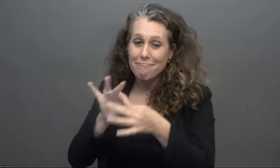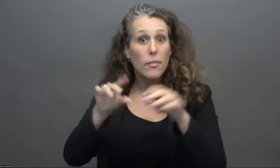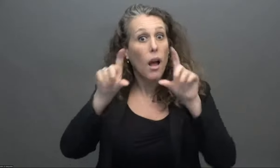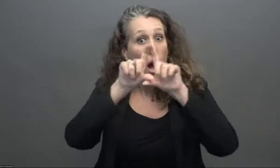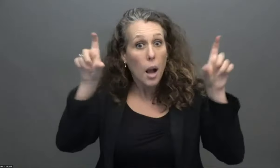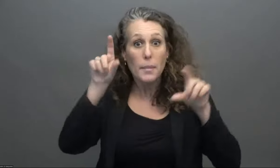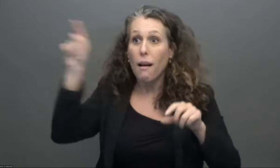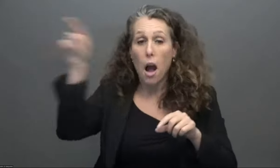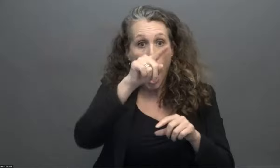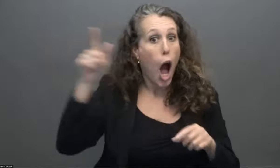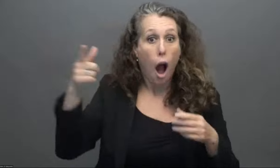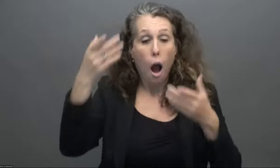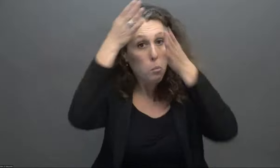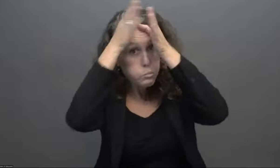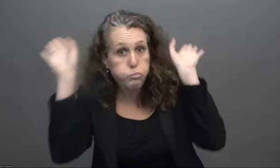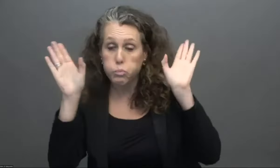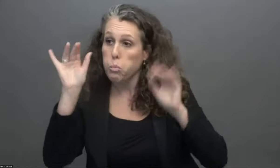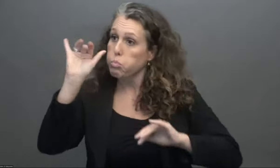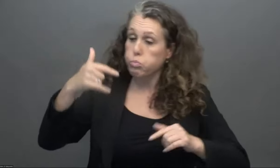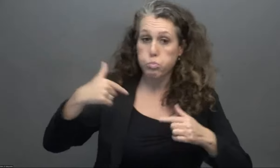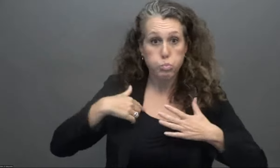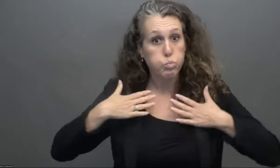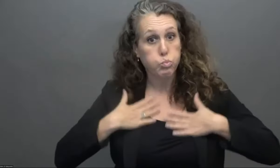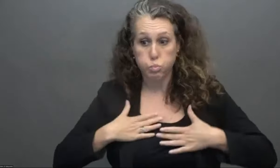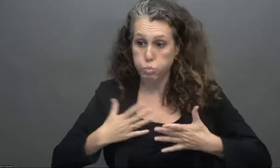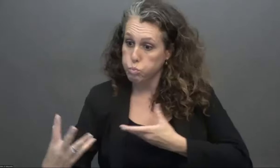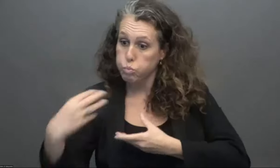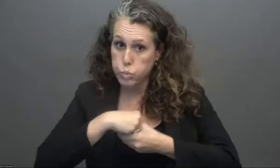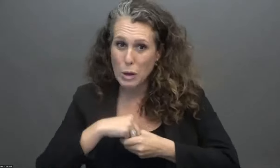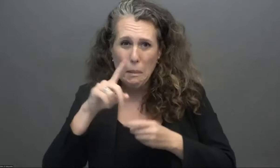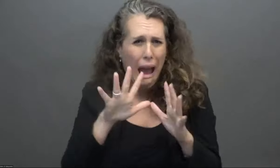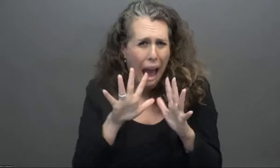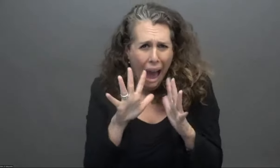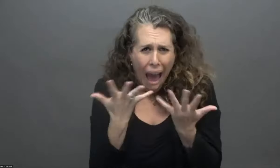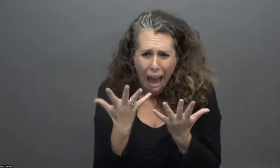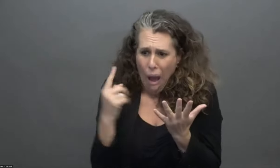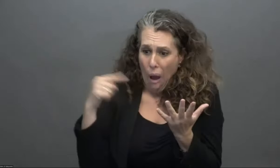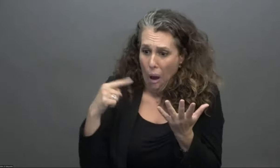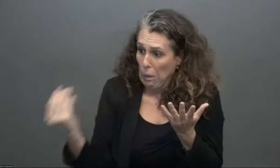16:43:38 However, just they just don't know how. and this is aware of organizations of